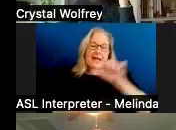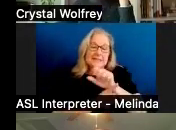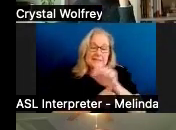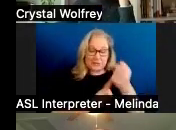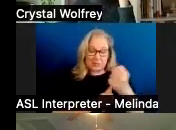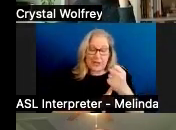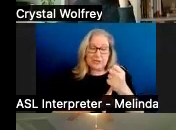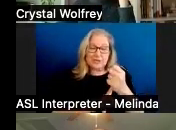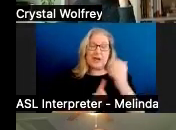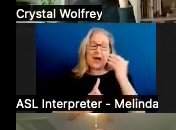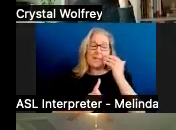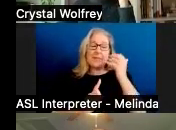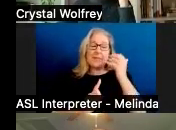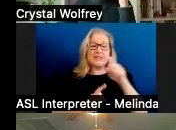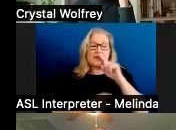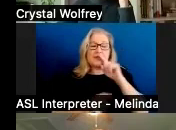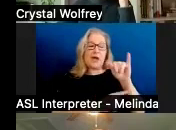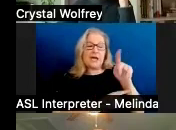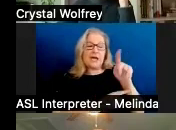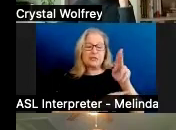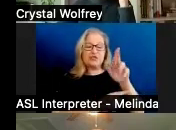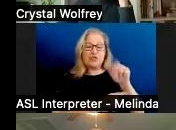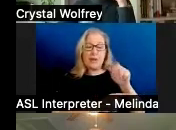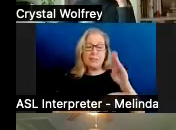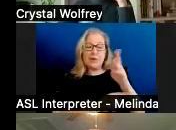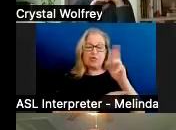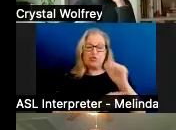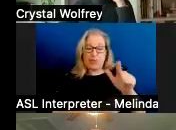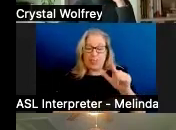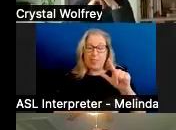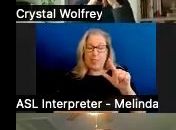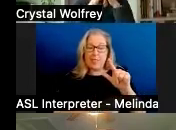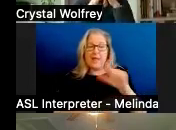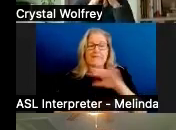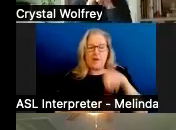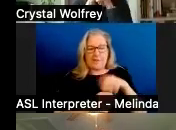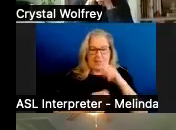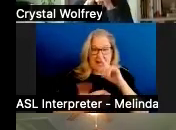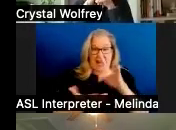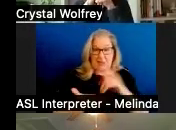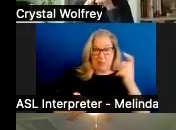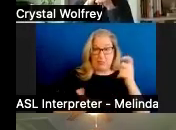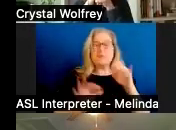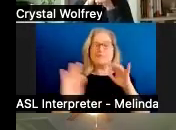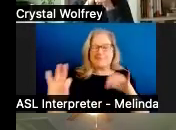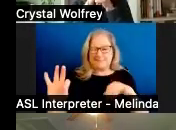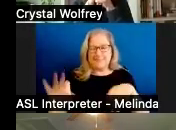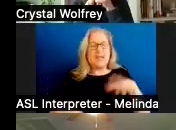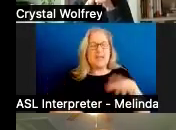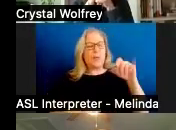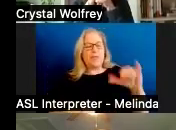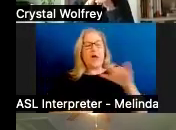because there is intramural involvement going on .. . So do click one more. There we go, Crystal. Thank you. Really the question, is the involvement